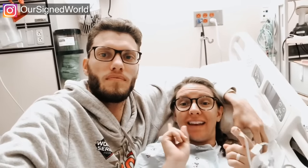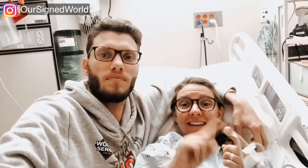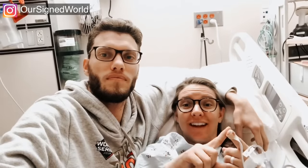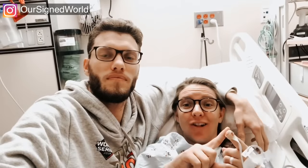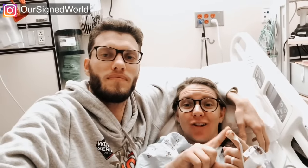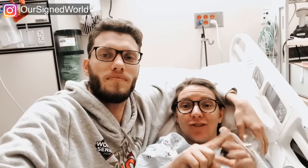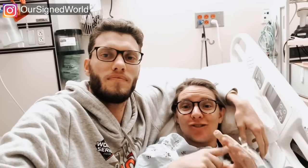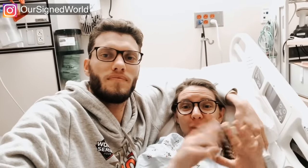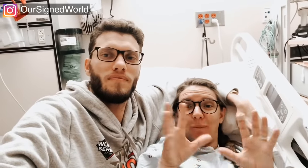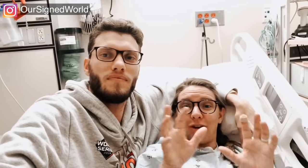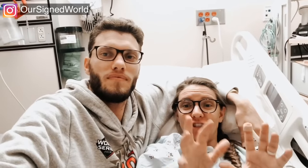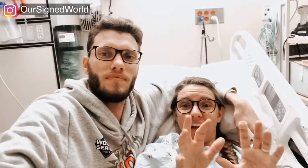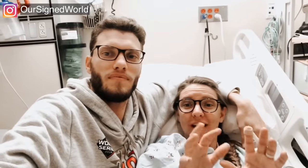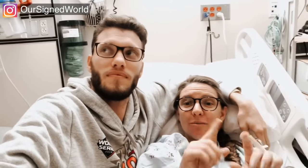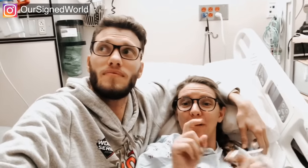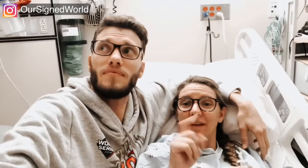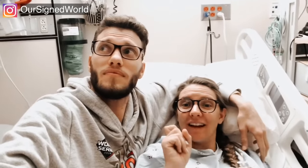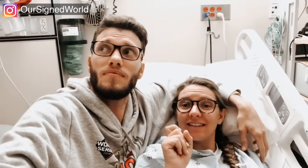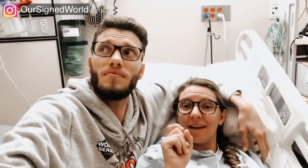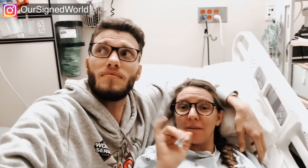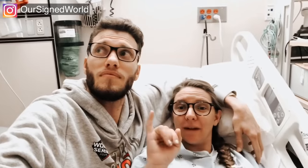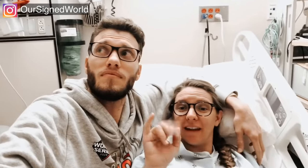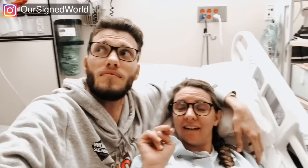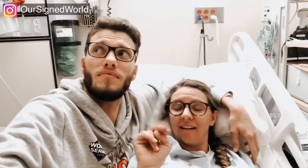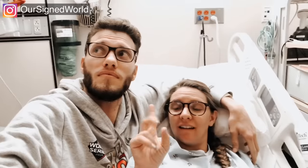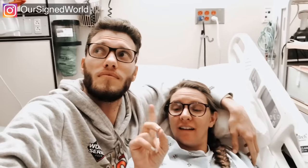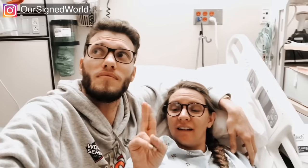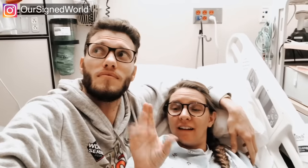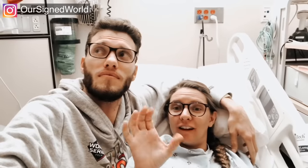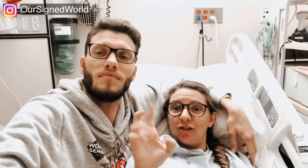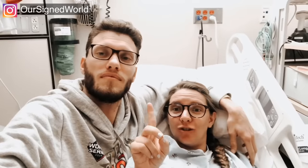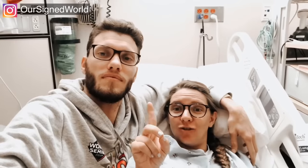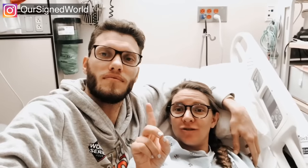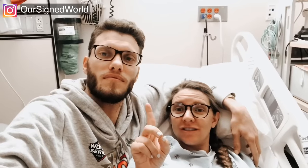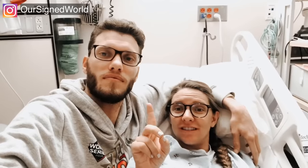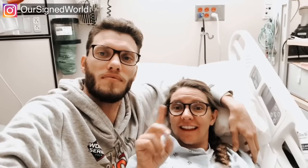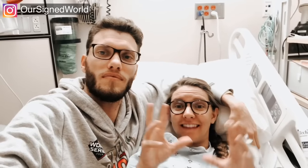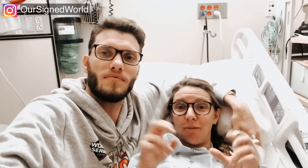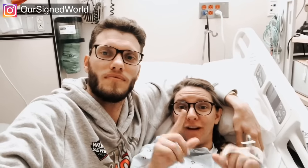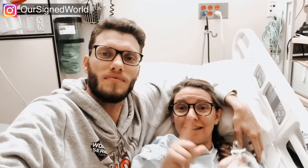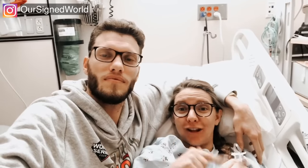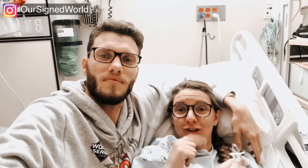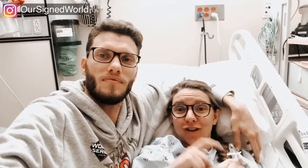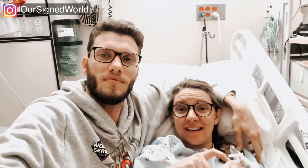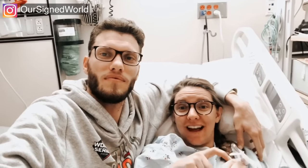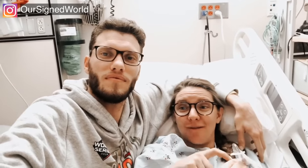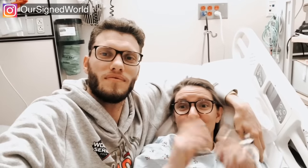until you start pushing but because I'm being induced labor can take a long time. So I'm like